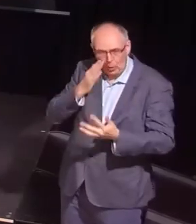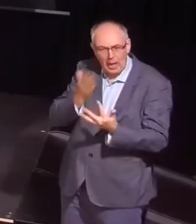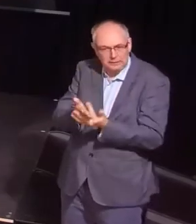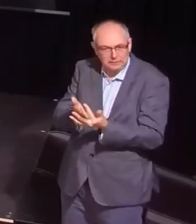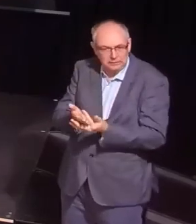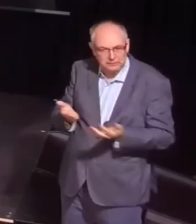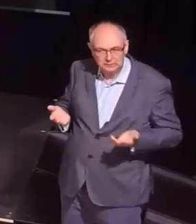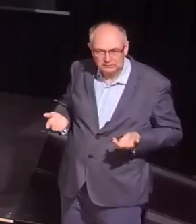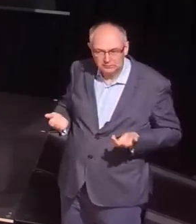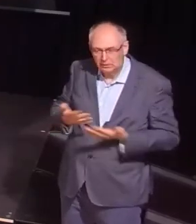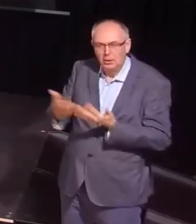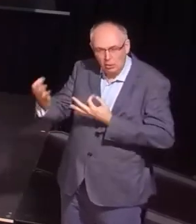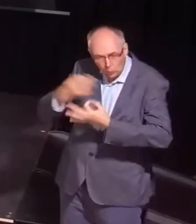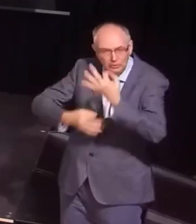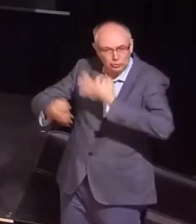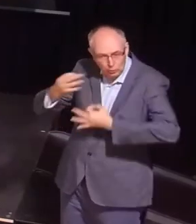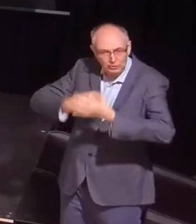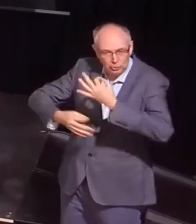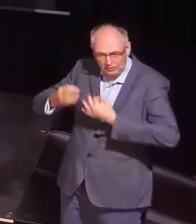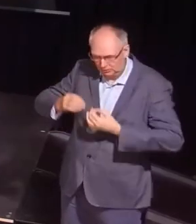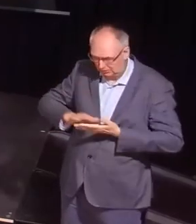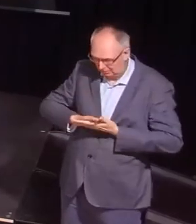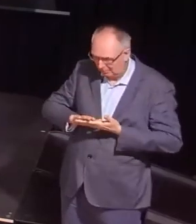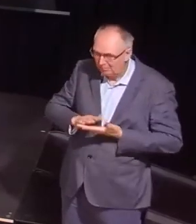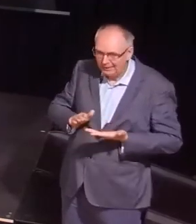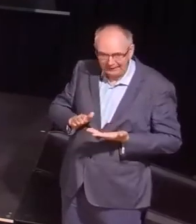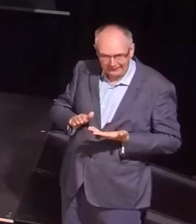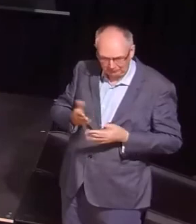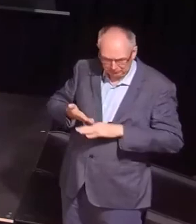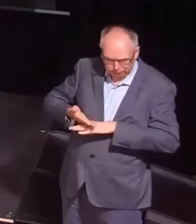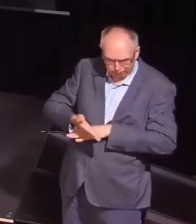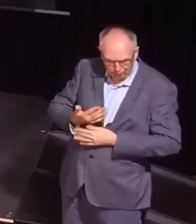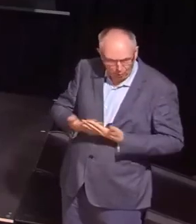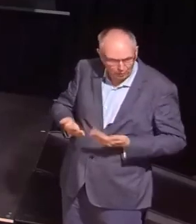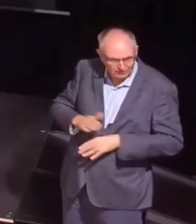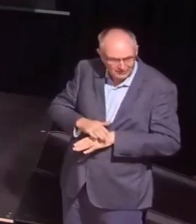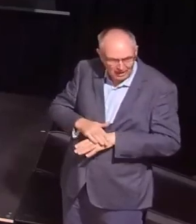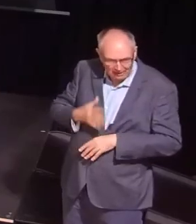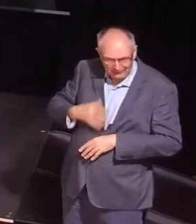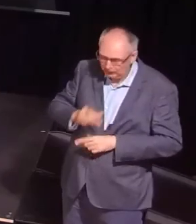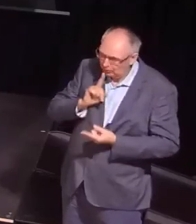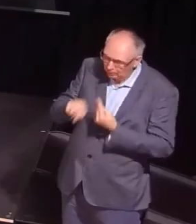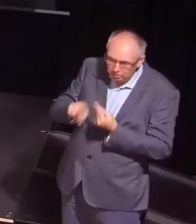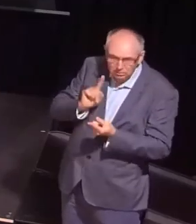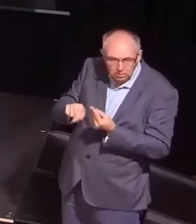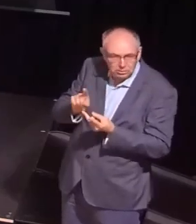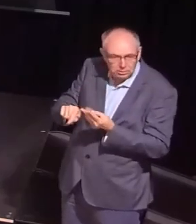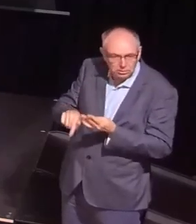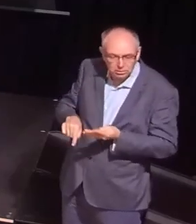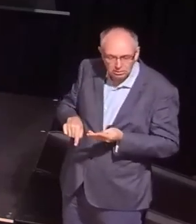And it's giving up a lot of time. Provide information that people can easily share out